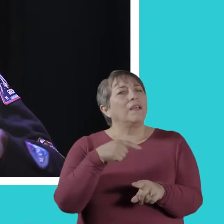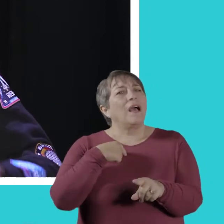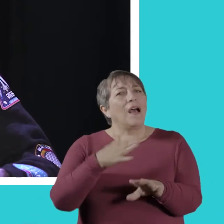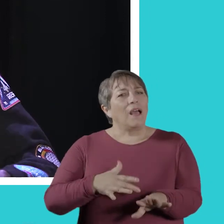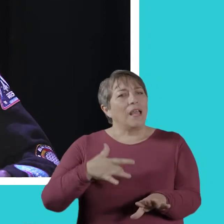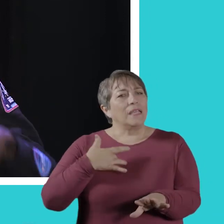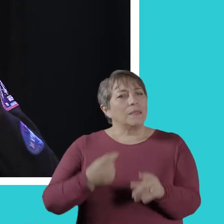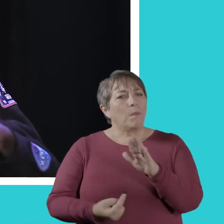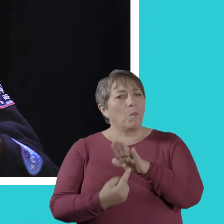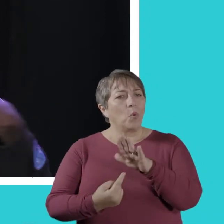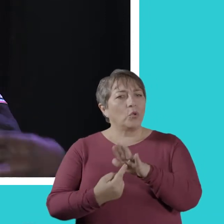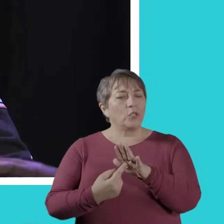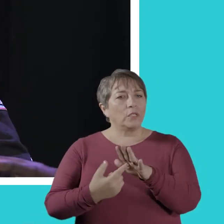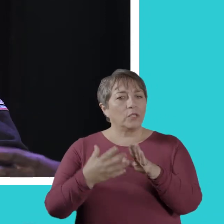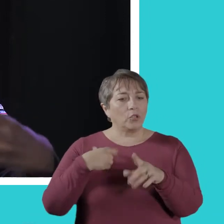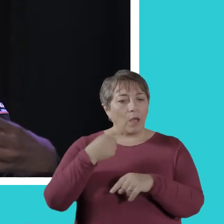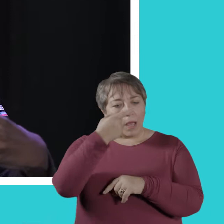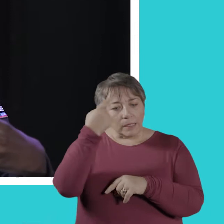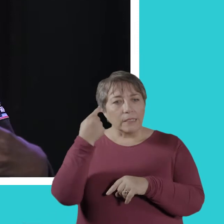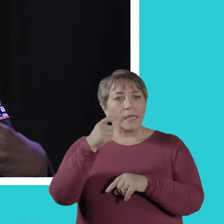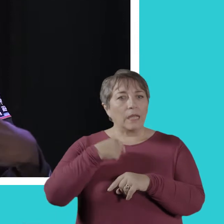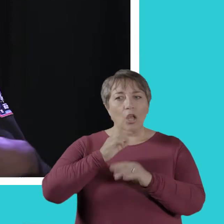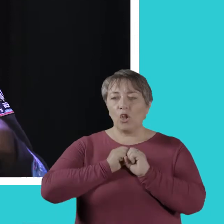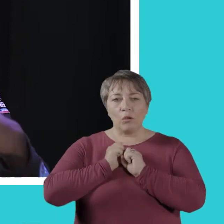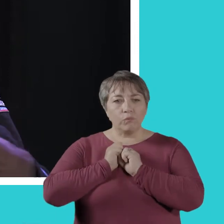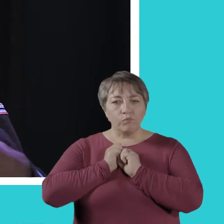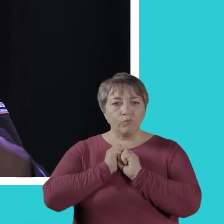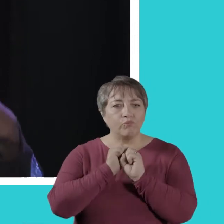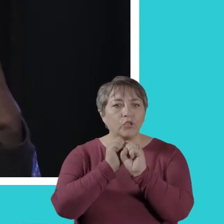and also projecting it onto others because there's so many people that don't get opportunities